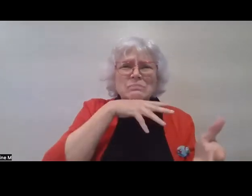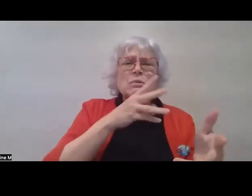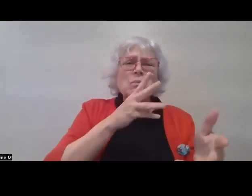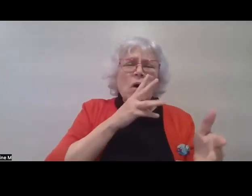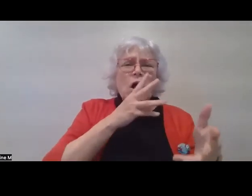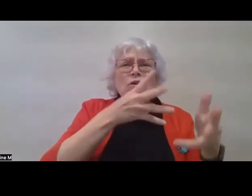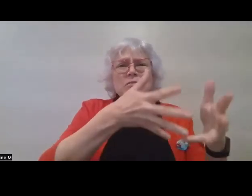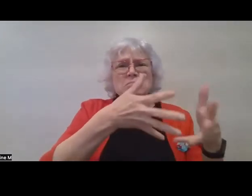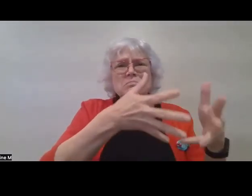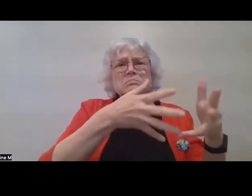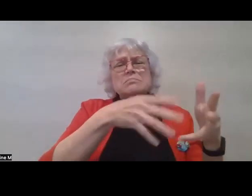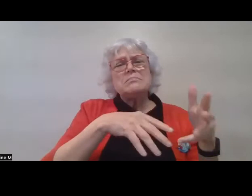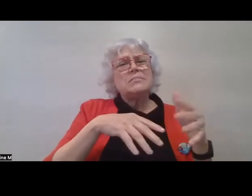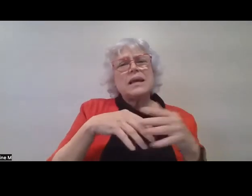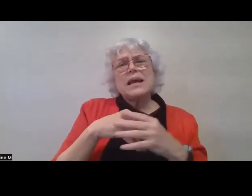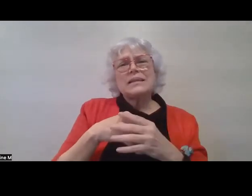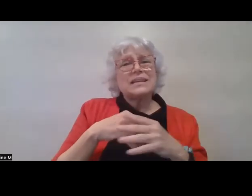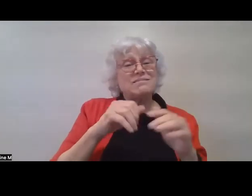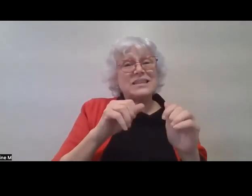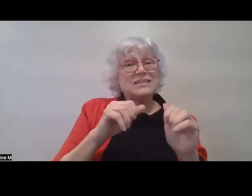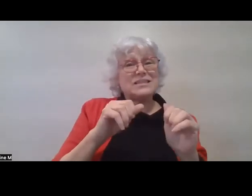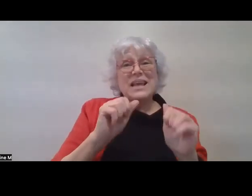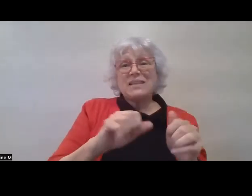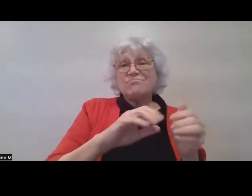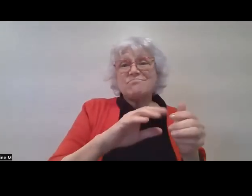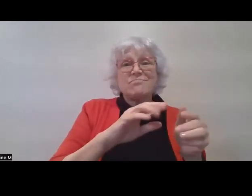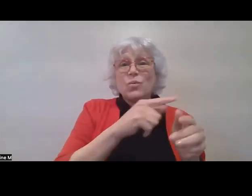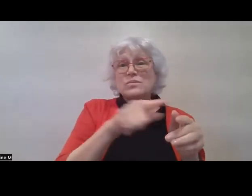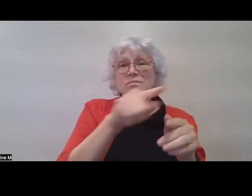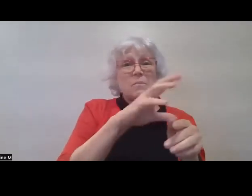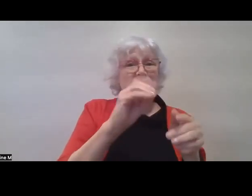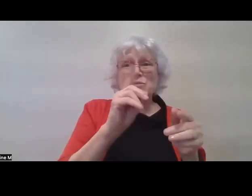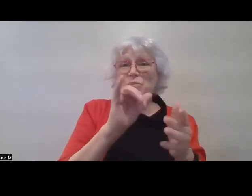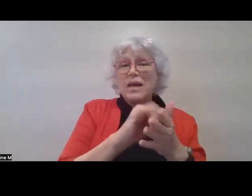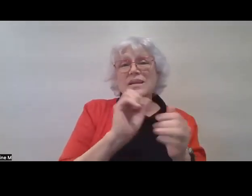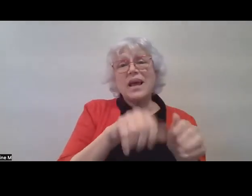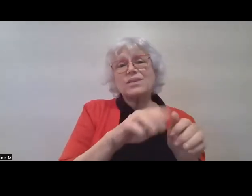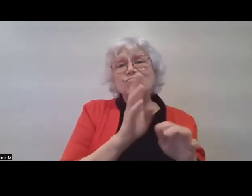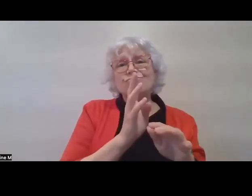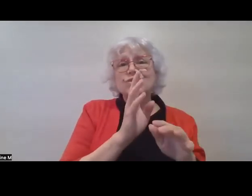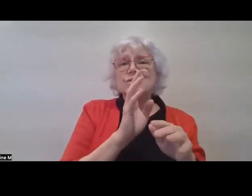under the Clean Water Act. Studies have directly linked exposure to the metals cadmium